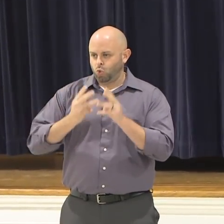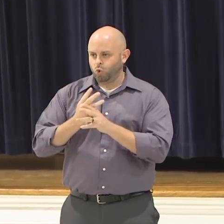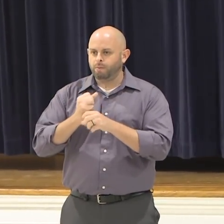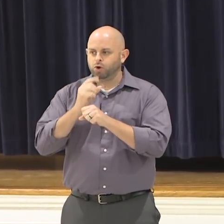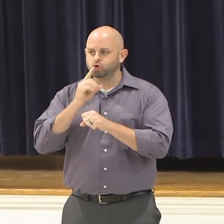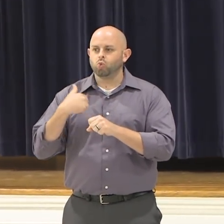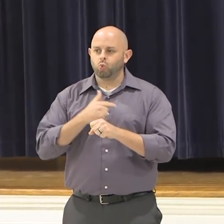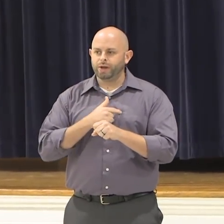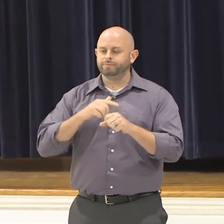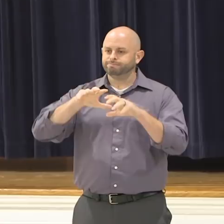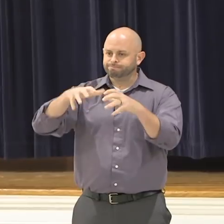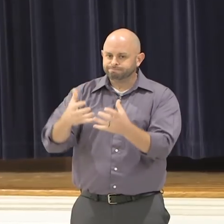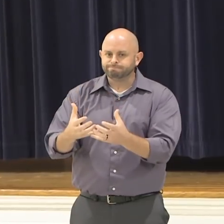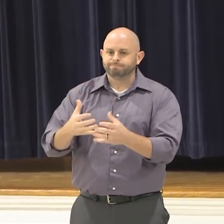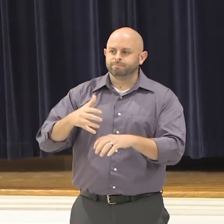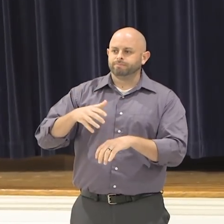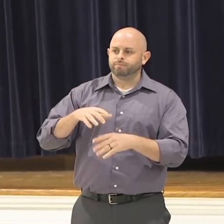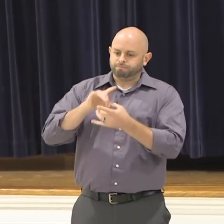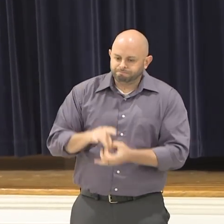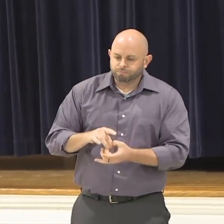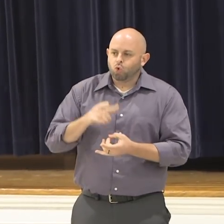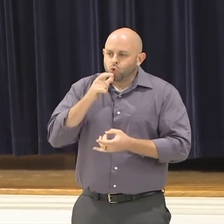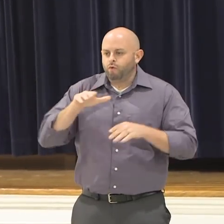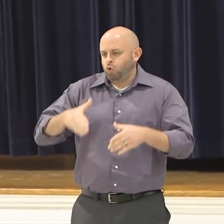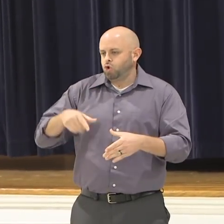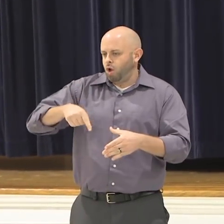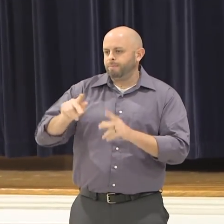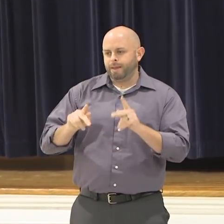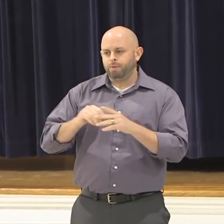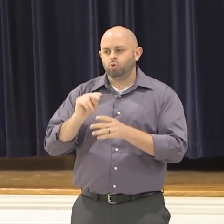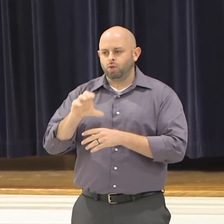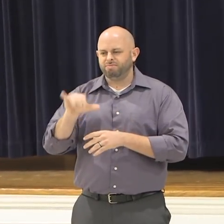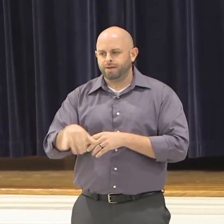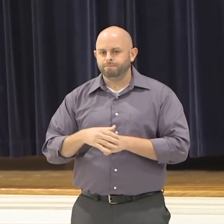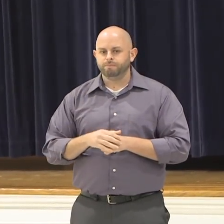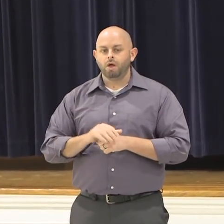ourselves and who we are focused on so the other ones always mentioned was